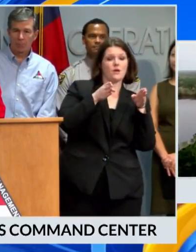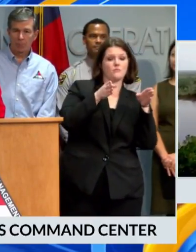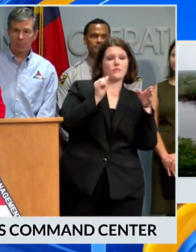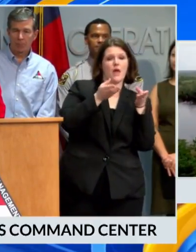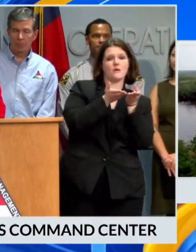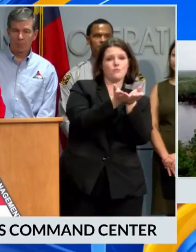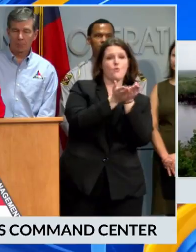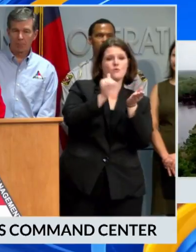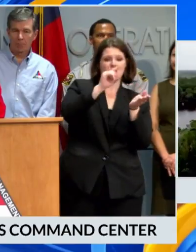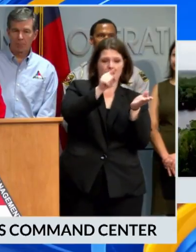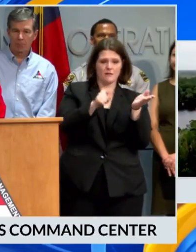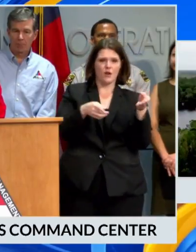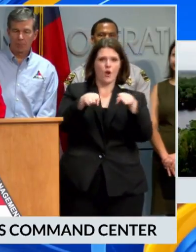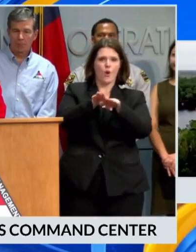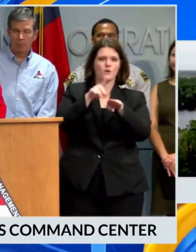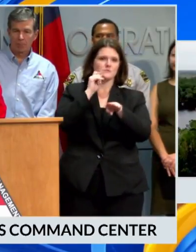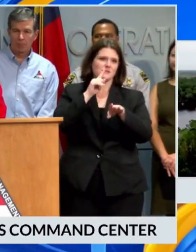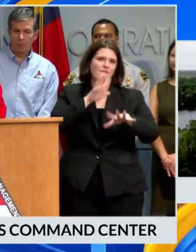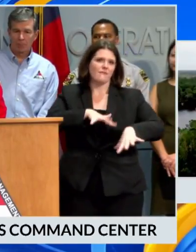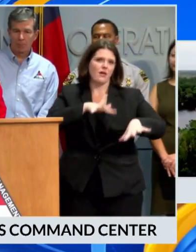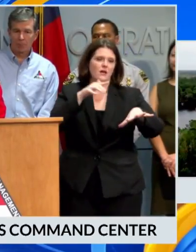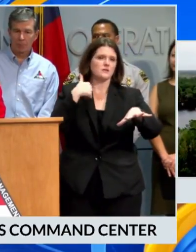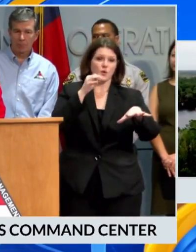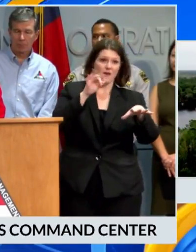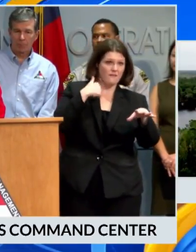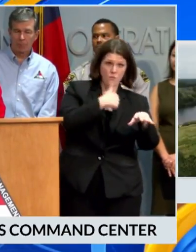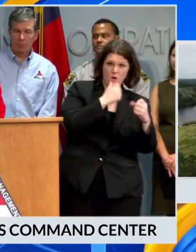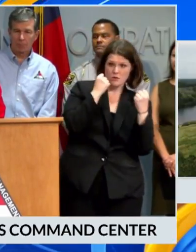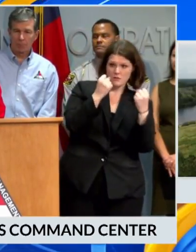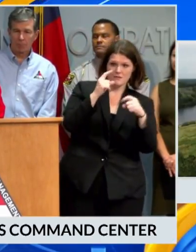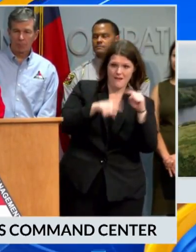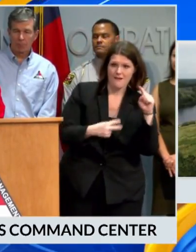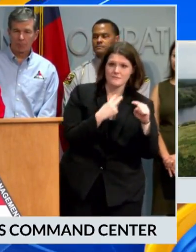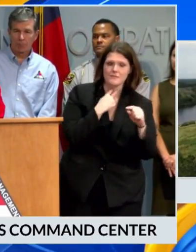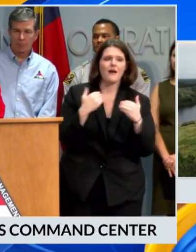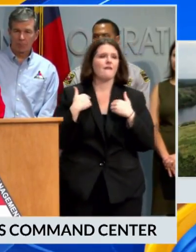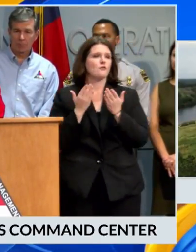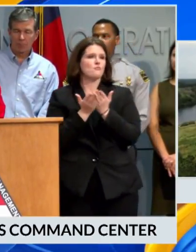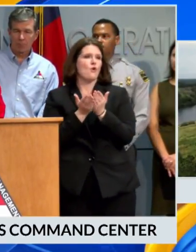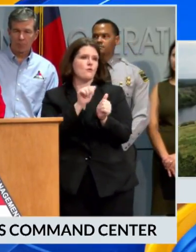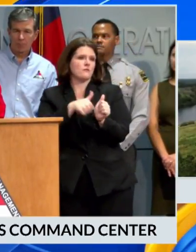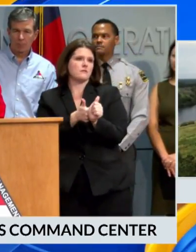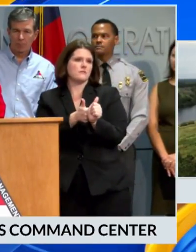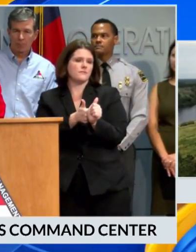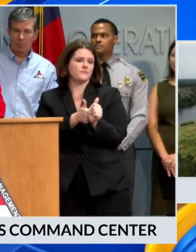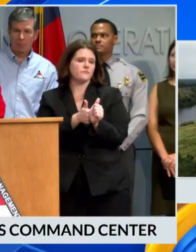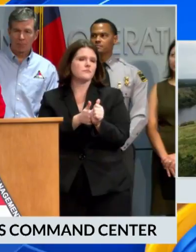AMOUNT OF GOODS AND SERVICES DOWN INTO WILMINGTON IN CASE OUR PRIMARY ROUTES THAT WE ARE